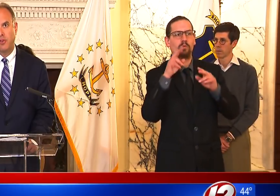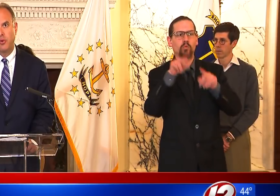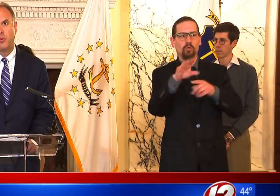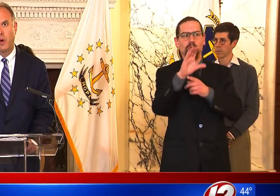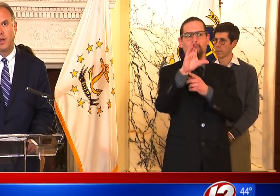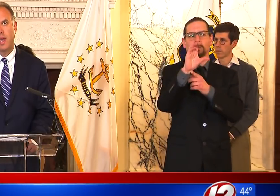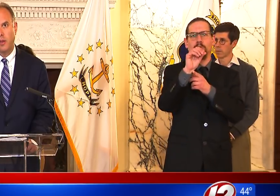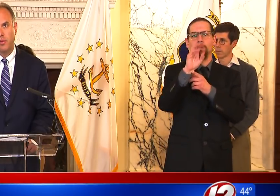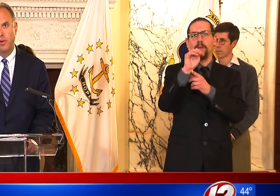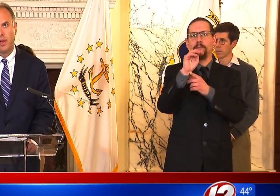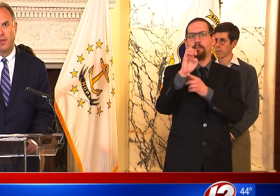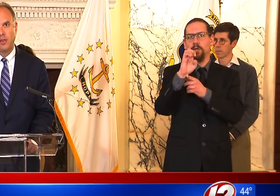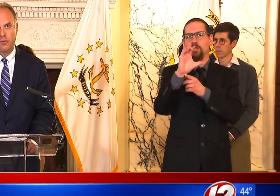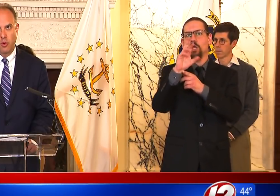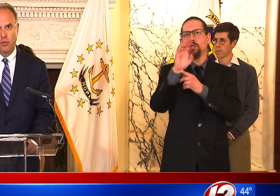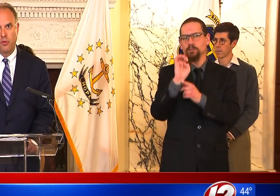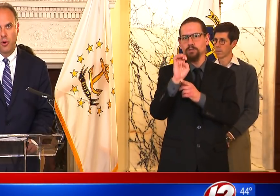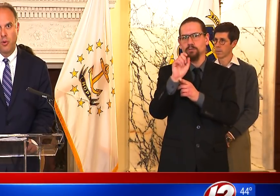RETAILER OR SMALL BUSINESS, TAKE